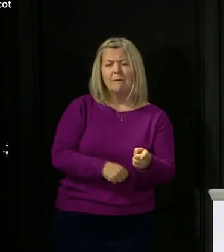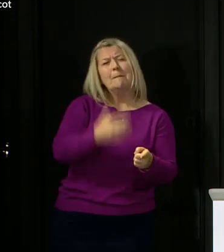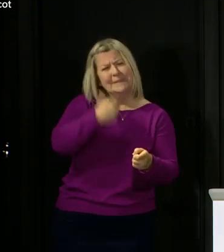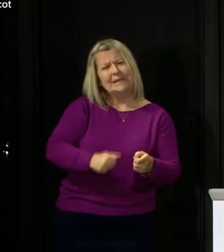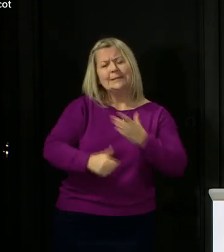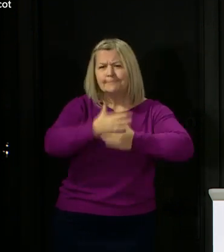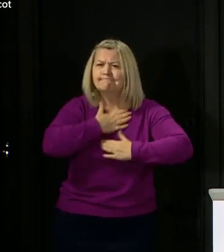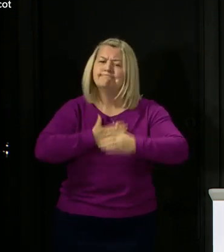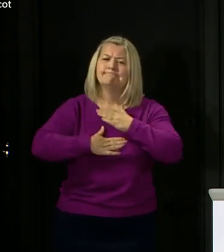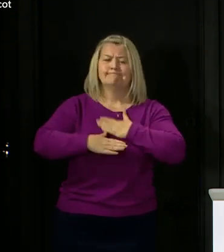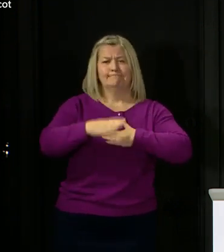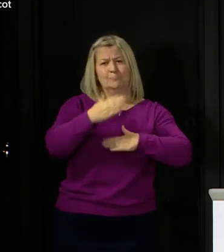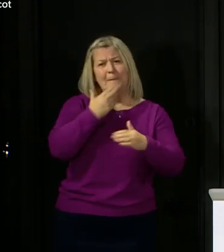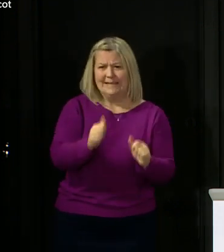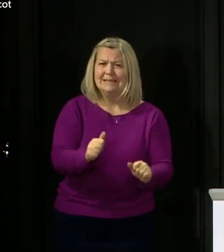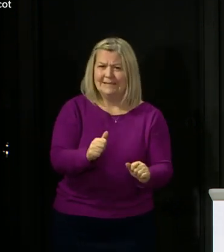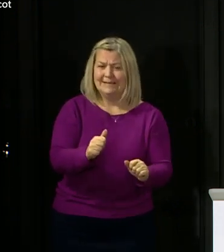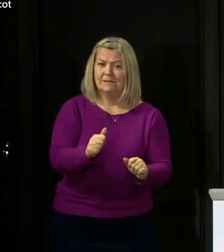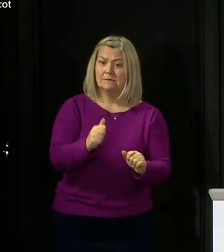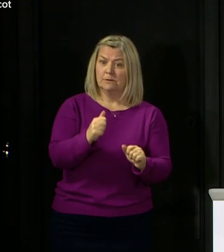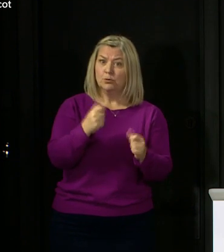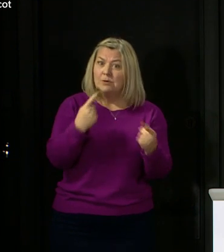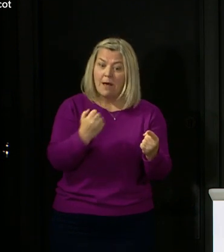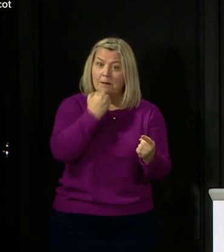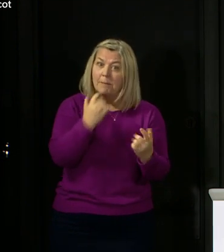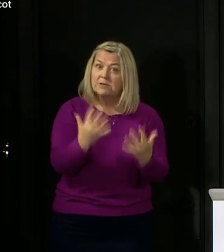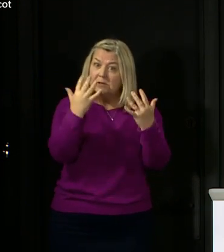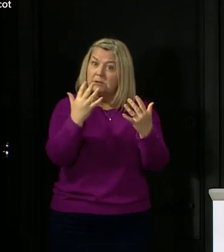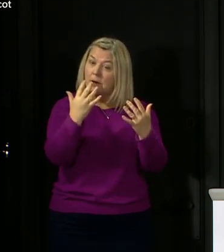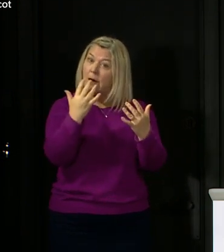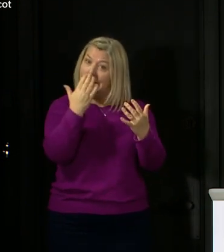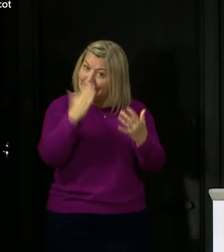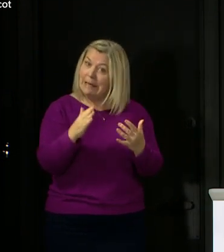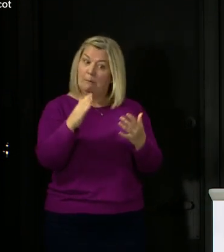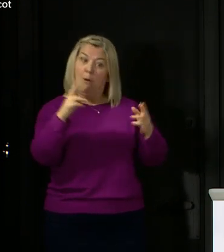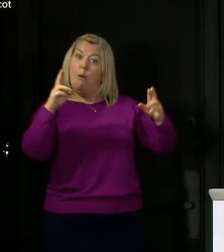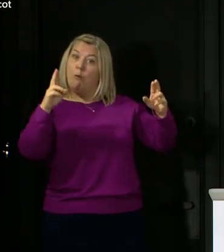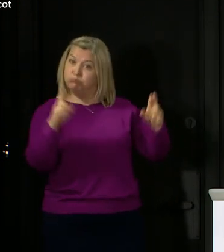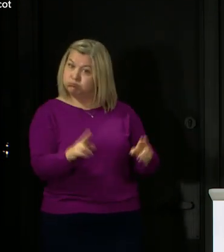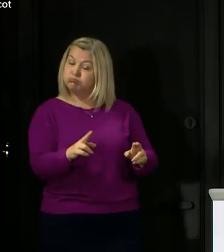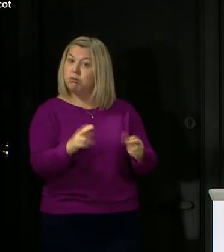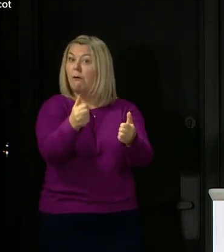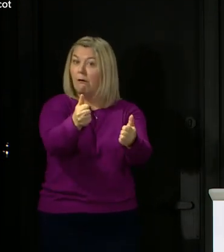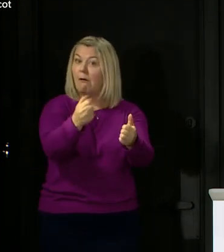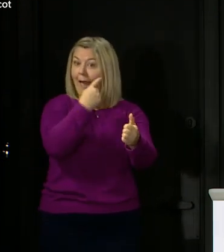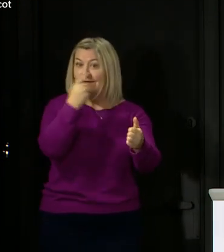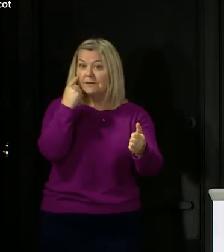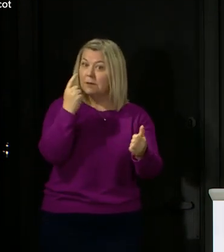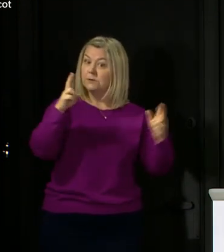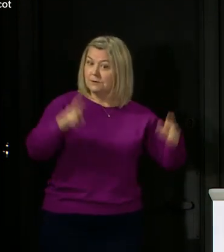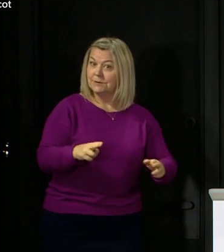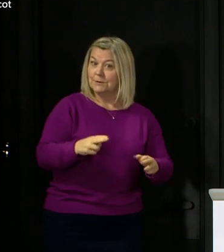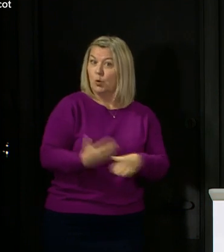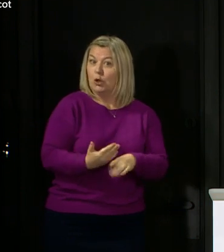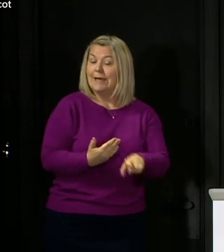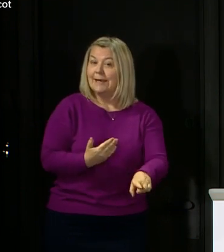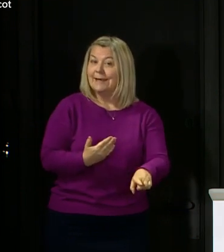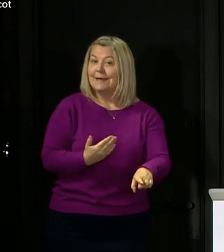We are making progress. But to combat this virus, we still need to stay apart from each